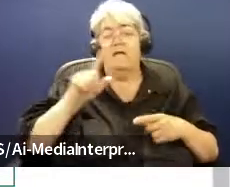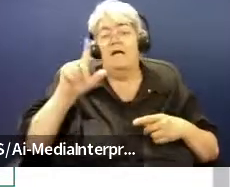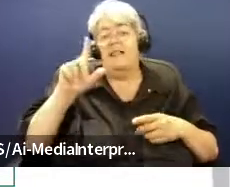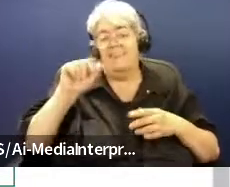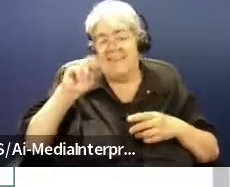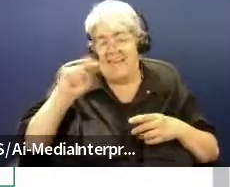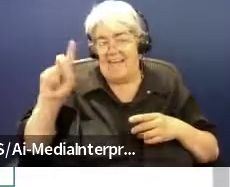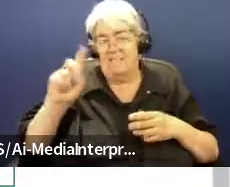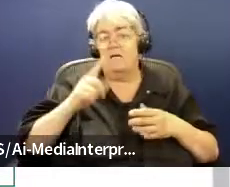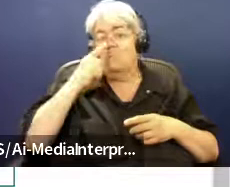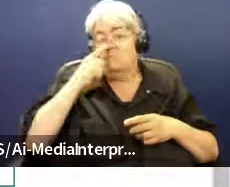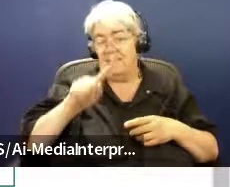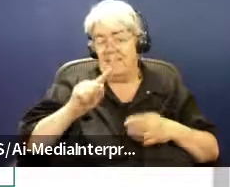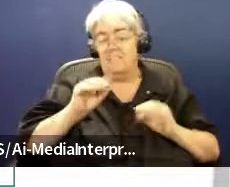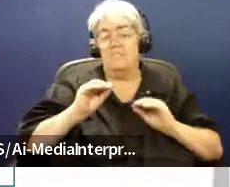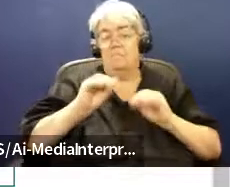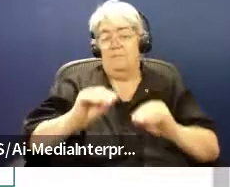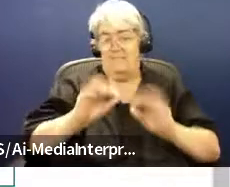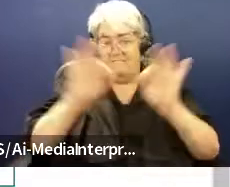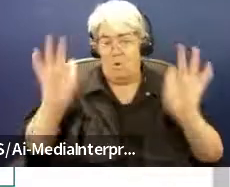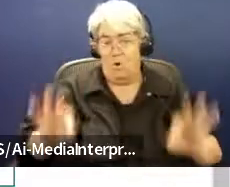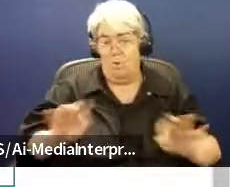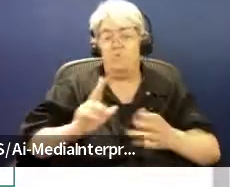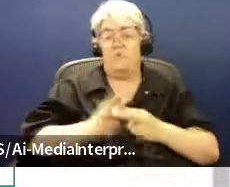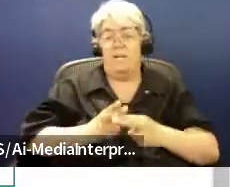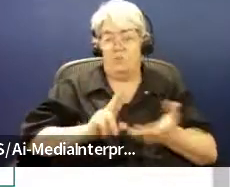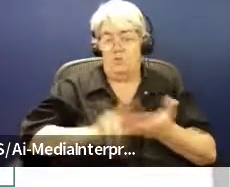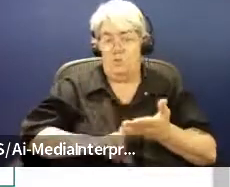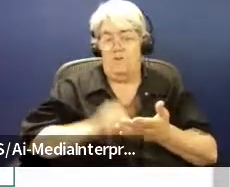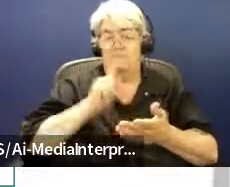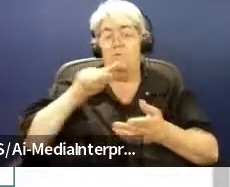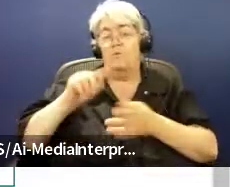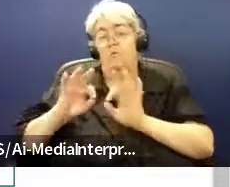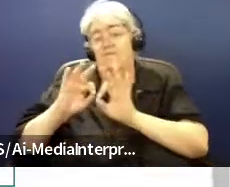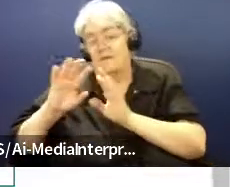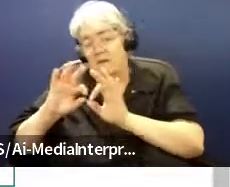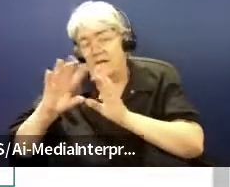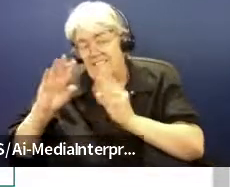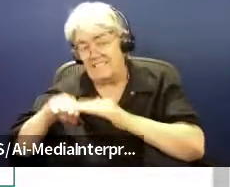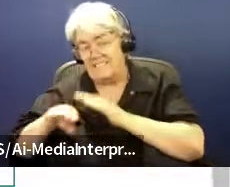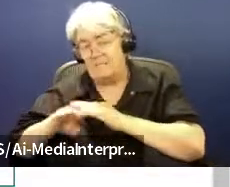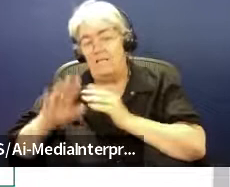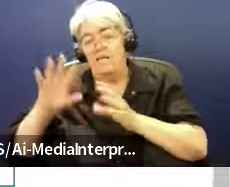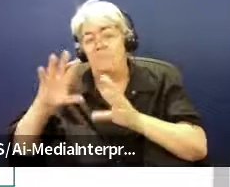I'm going to arrow down through the page a little bit to give you a sample of what it sounds like.